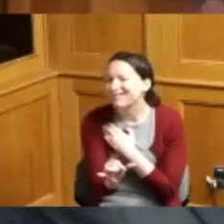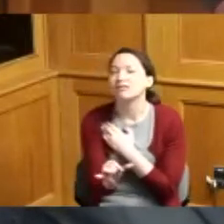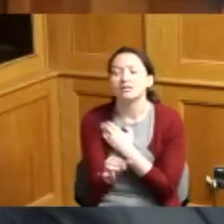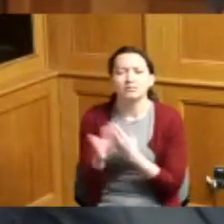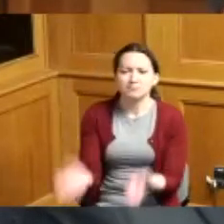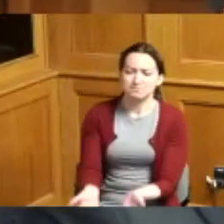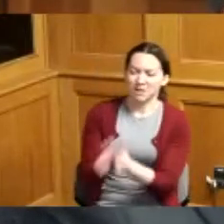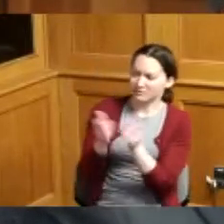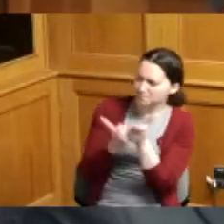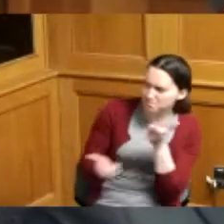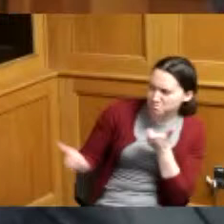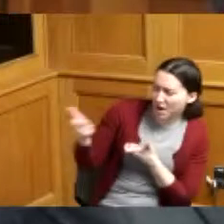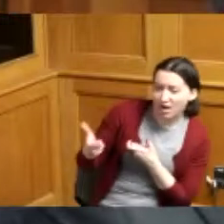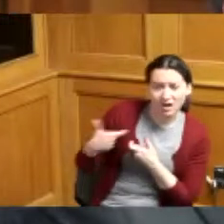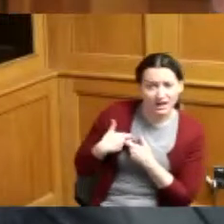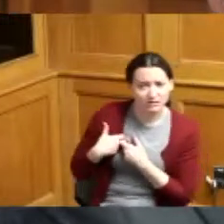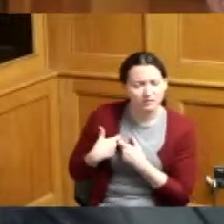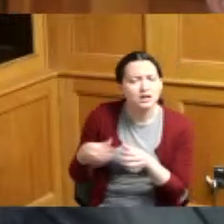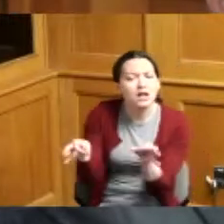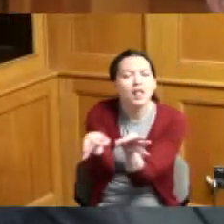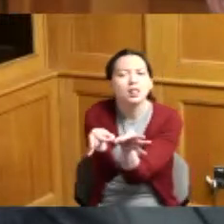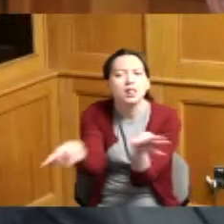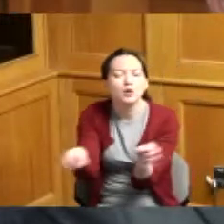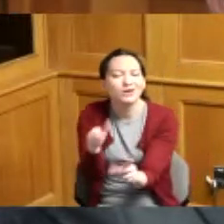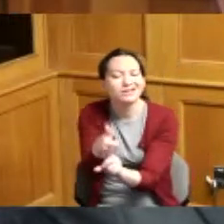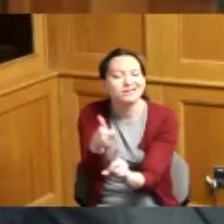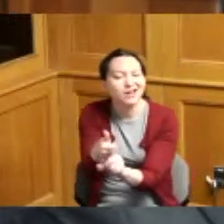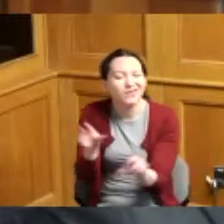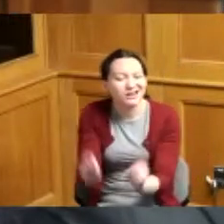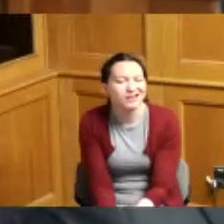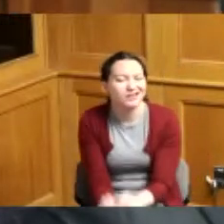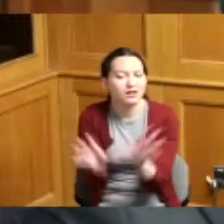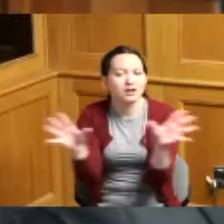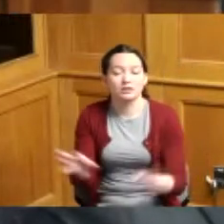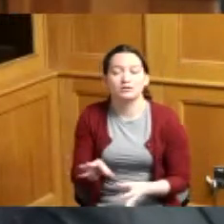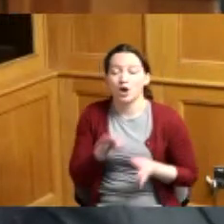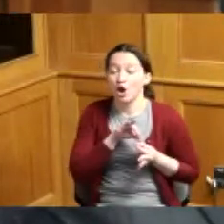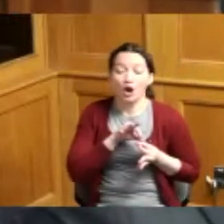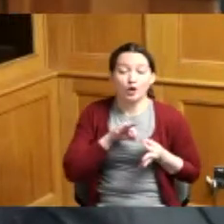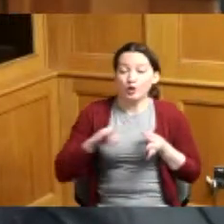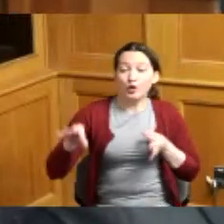administrator can we tighten up the language in uh the ghost of FIFA that talks about who